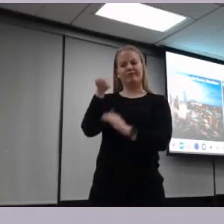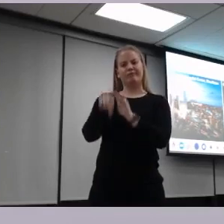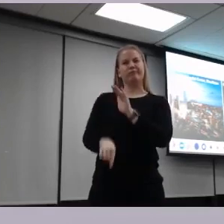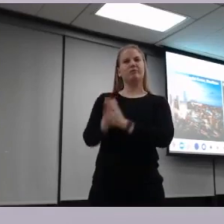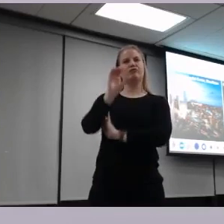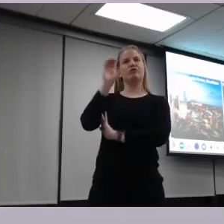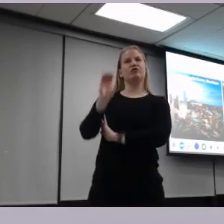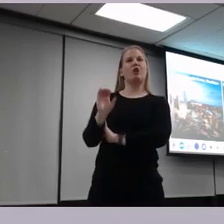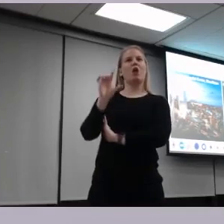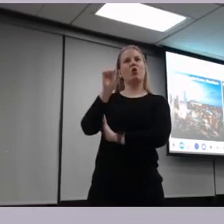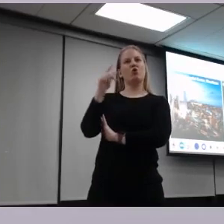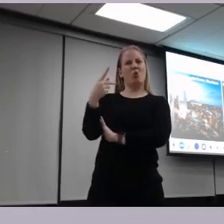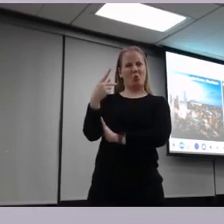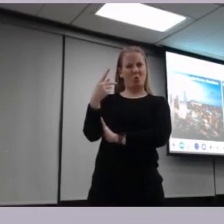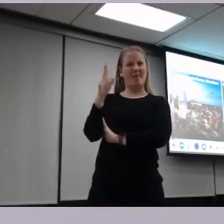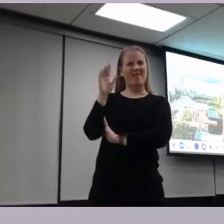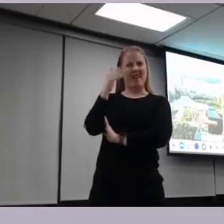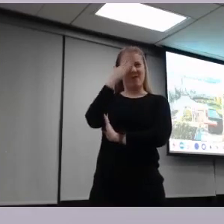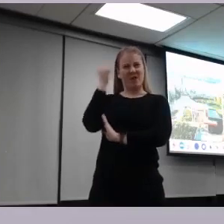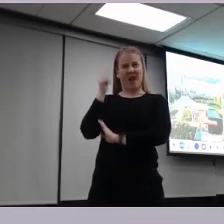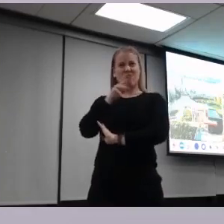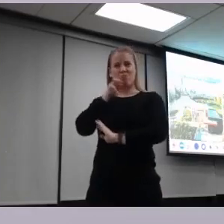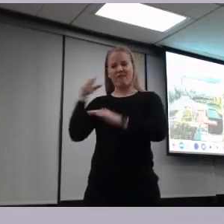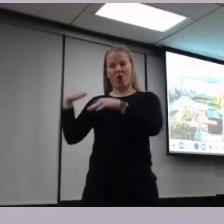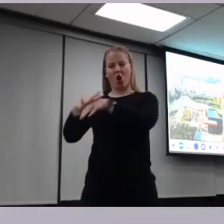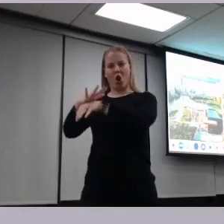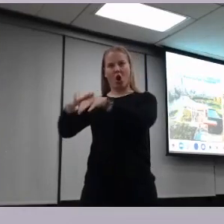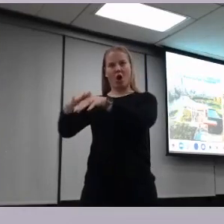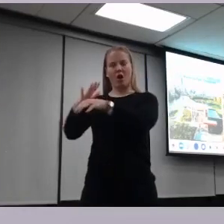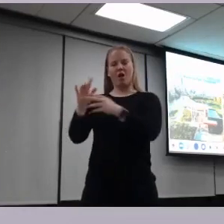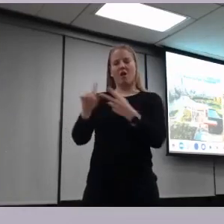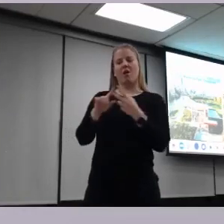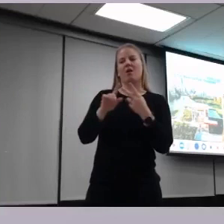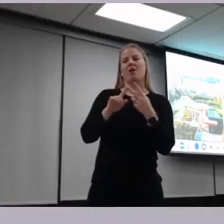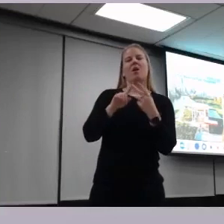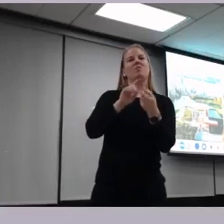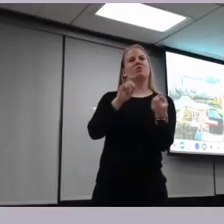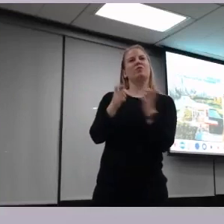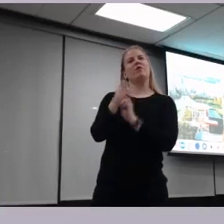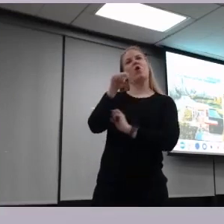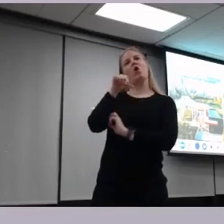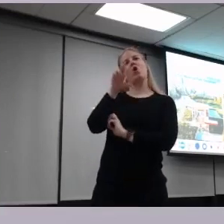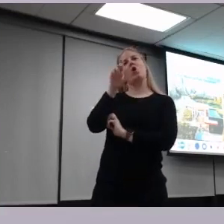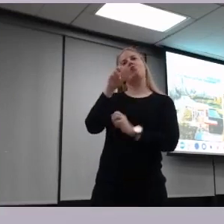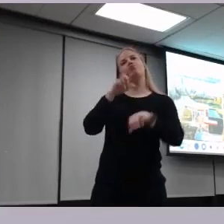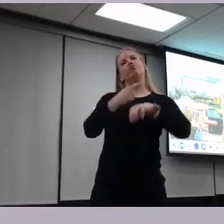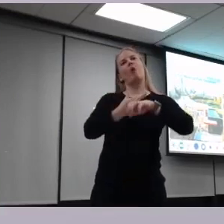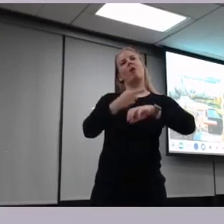We go to the next slide. We transformed a quarry in Bridgeport for